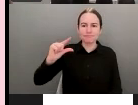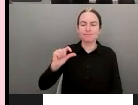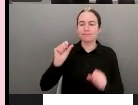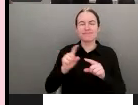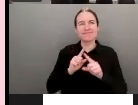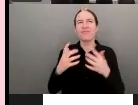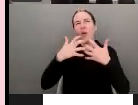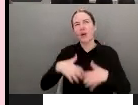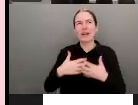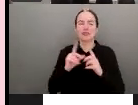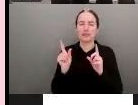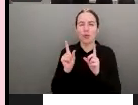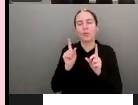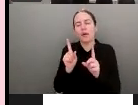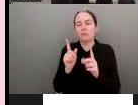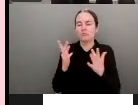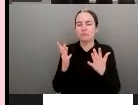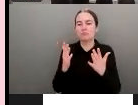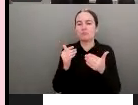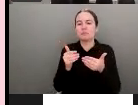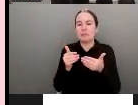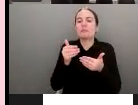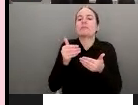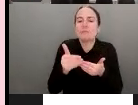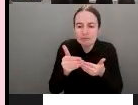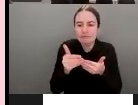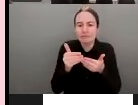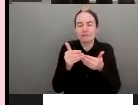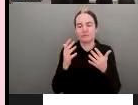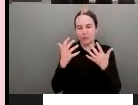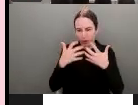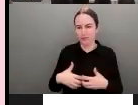a step towards it.